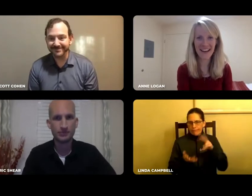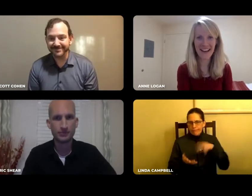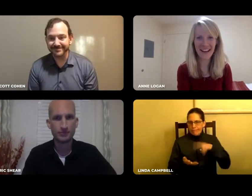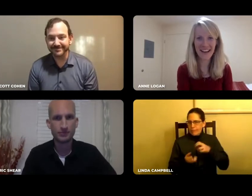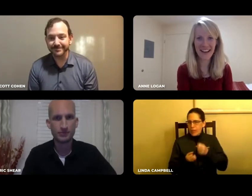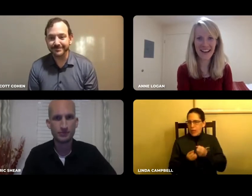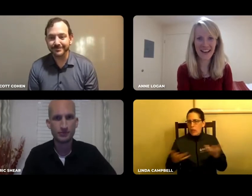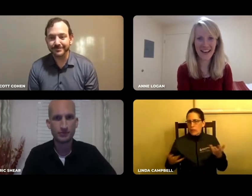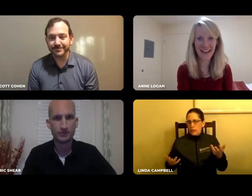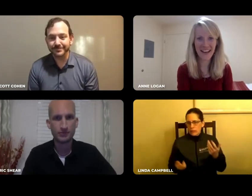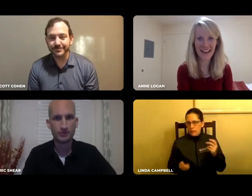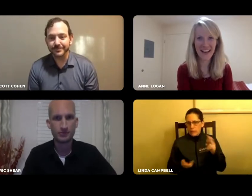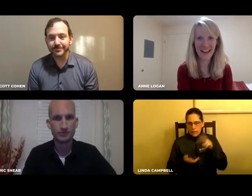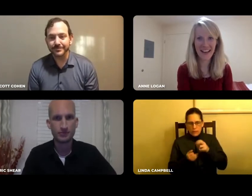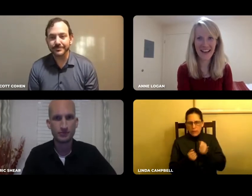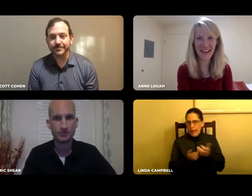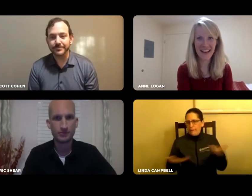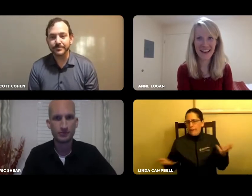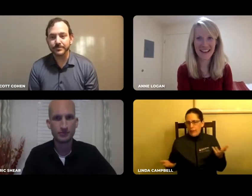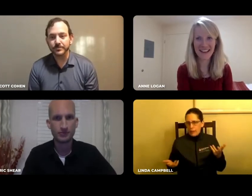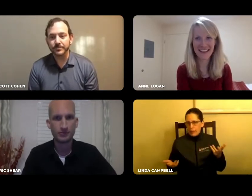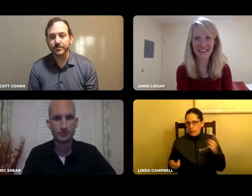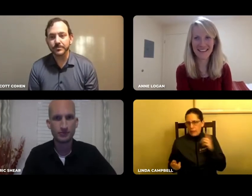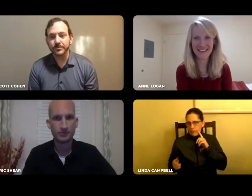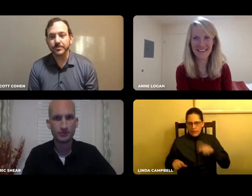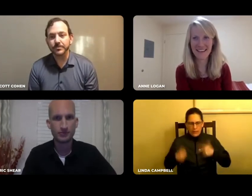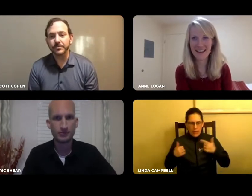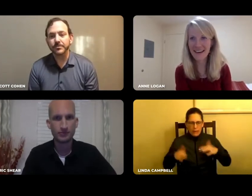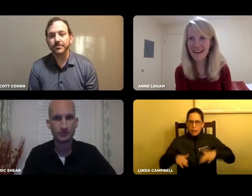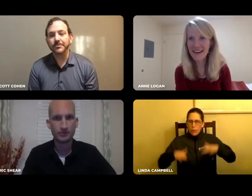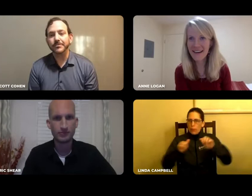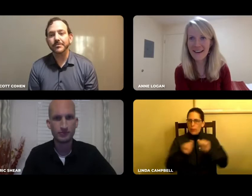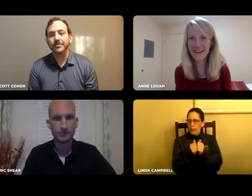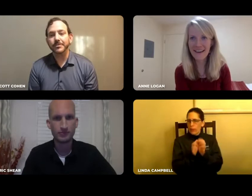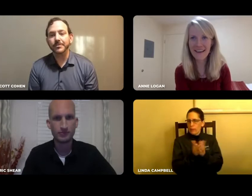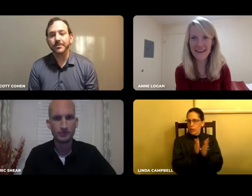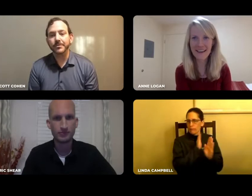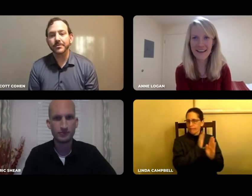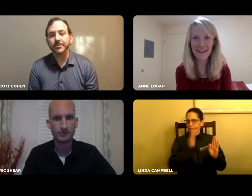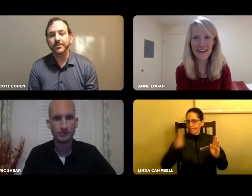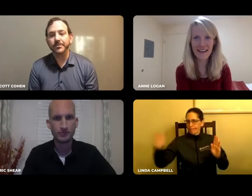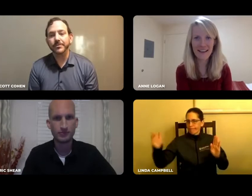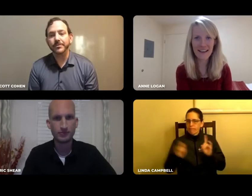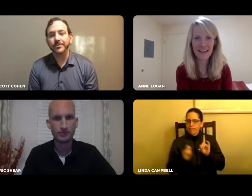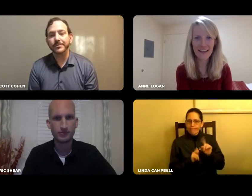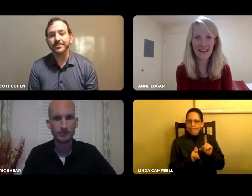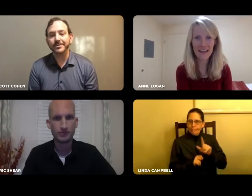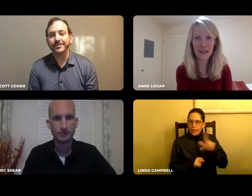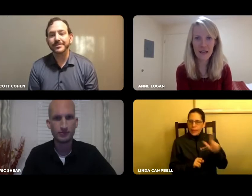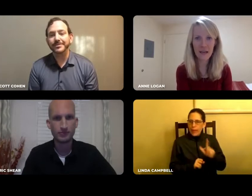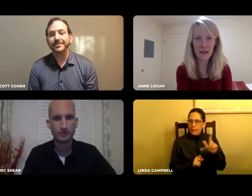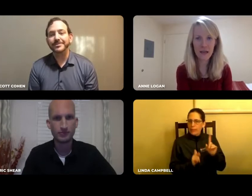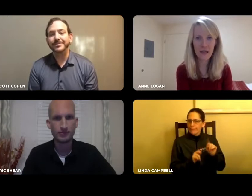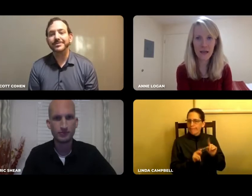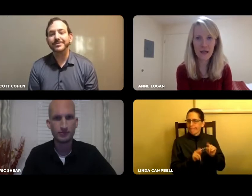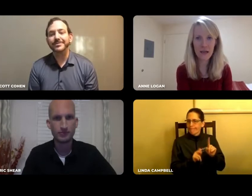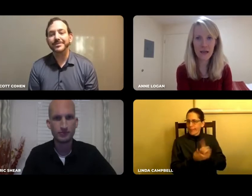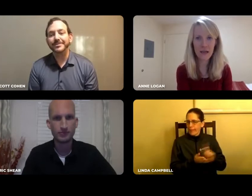My family read anything and everything. I grew up around a library of books.